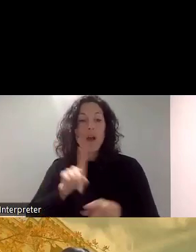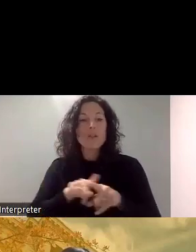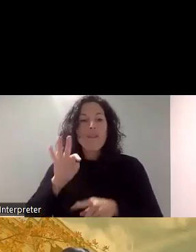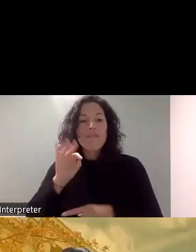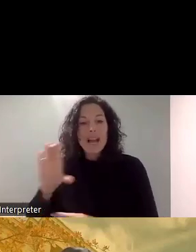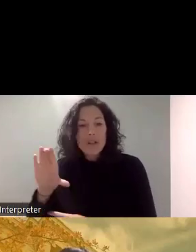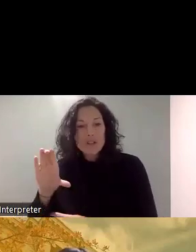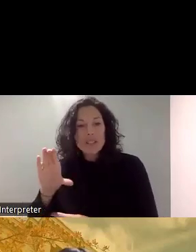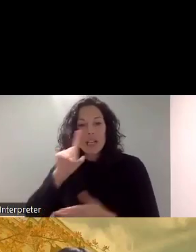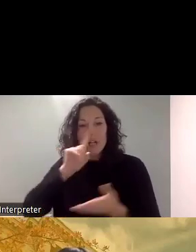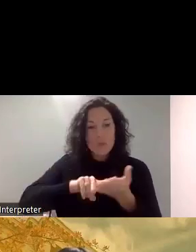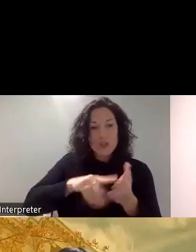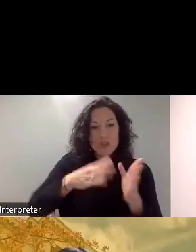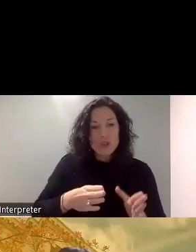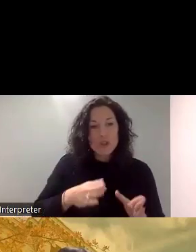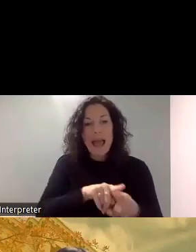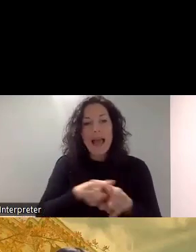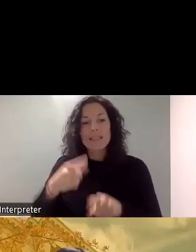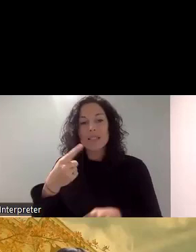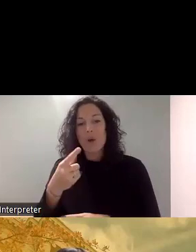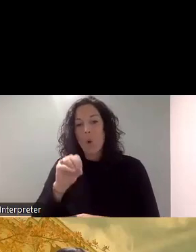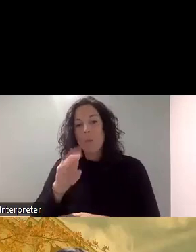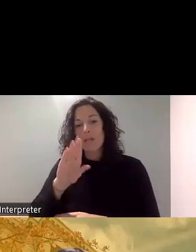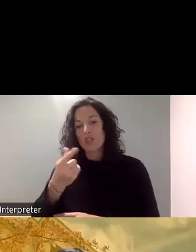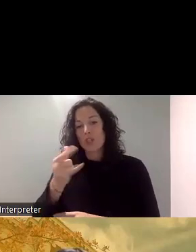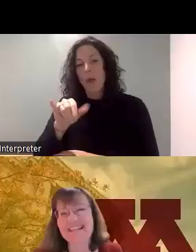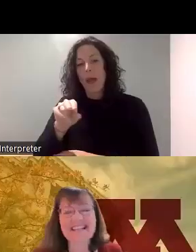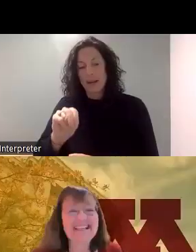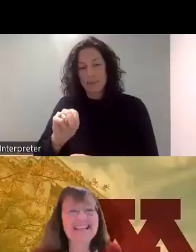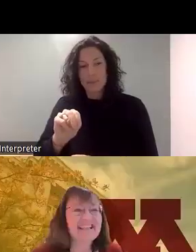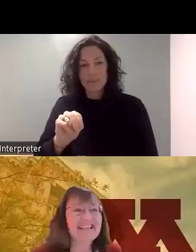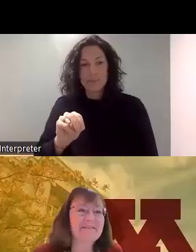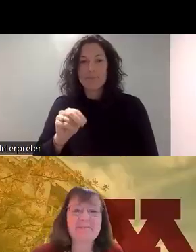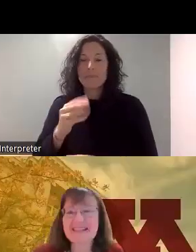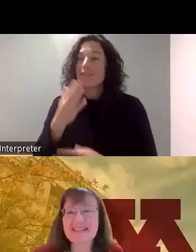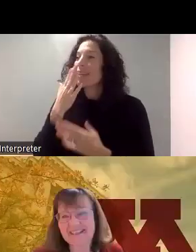so I have that viewpoint as well. Thanks, Pam. Pamela Webb: Thank you, Missy?